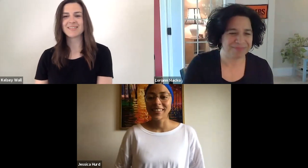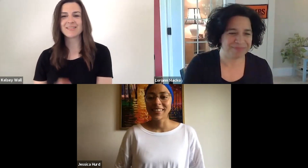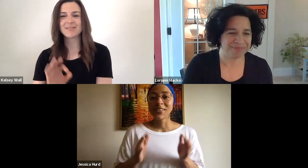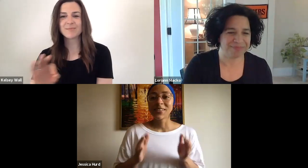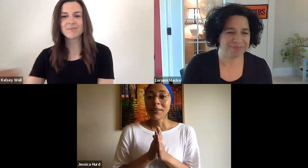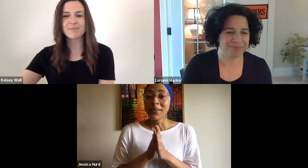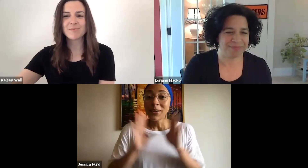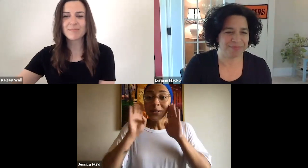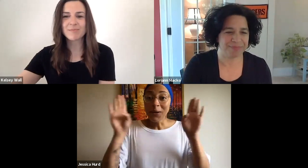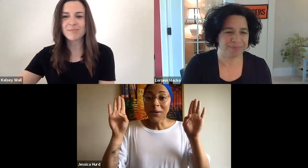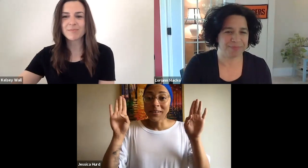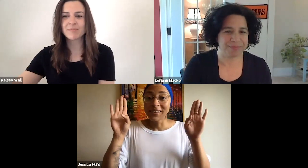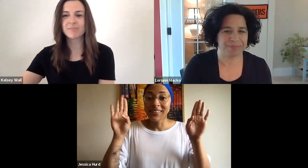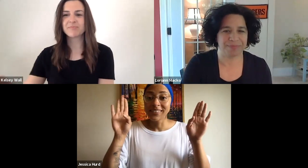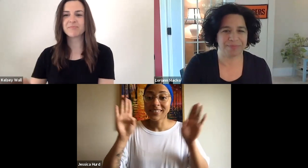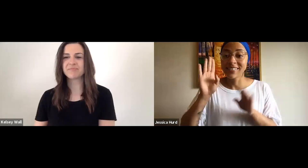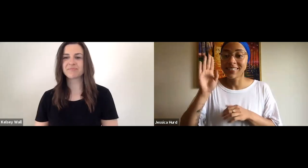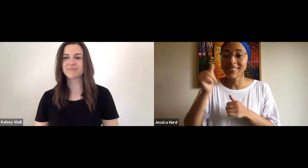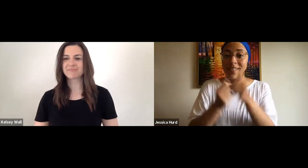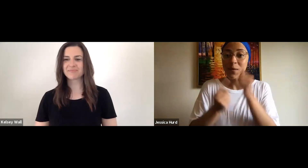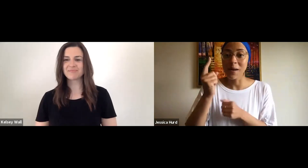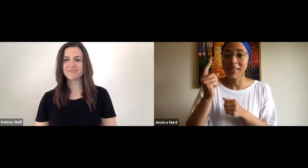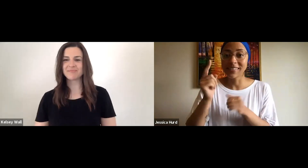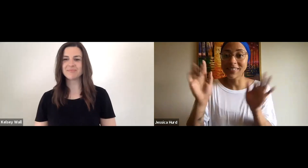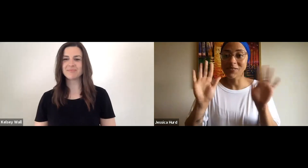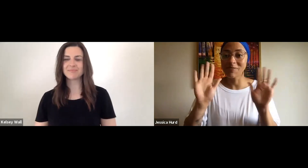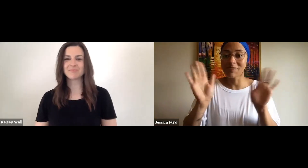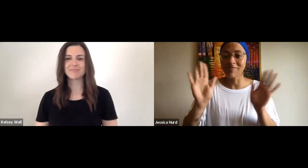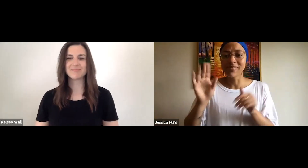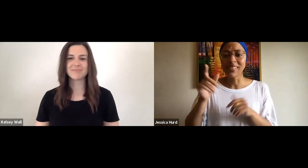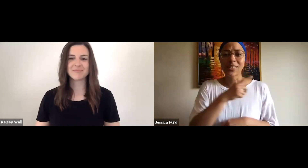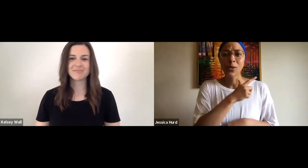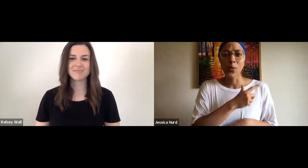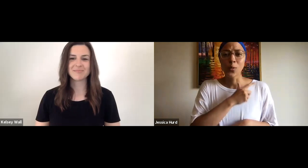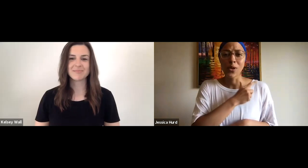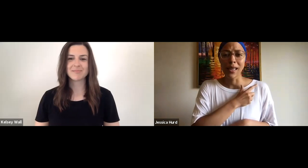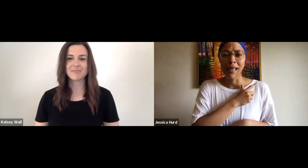OK, hello, everyone. Hi, everyone. Loriann,